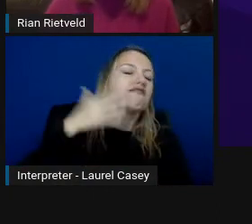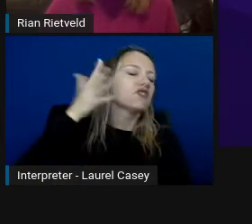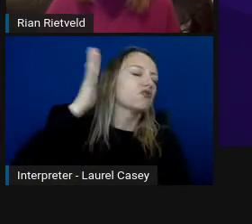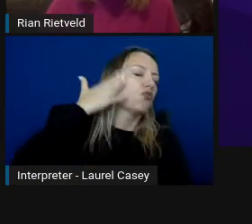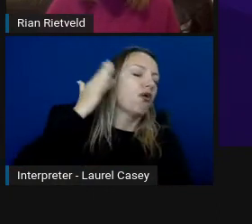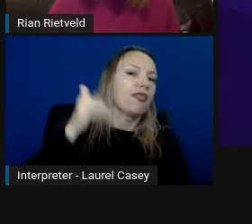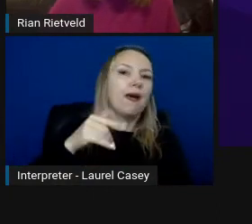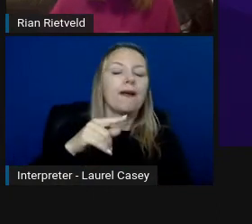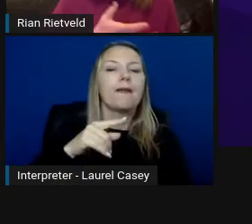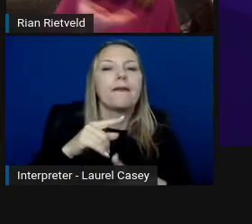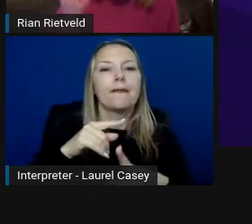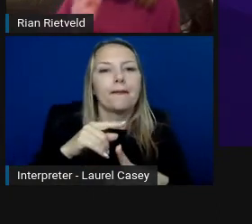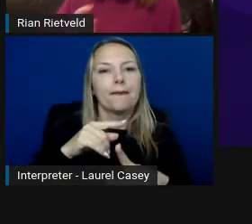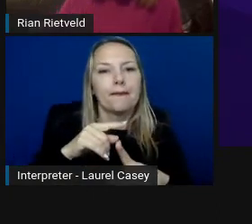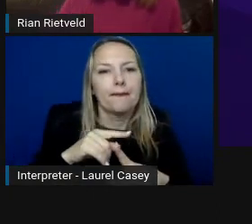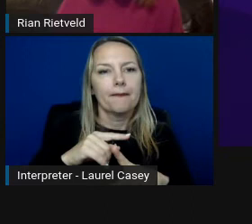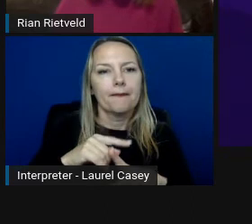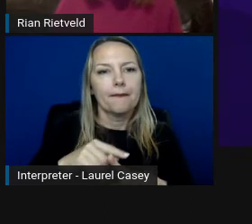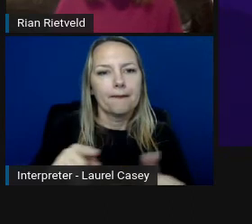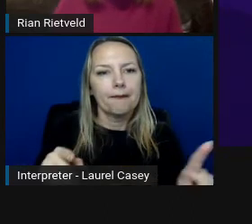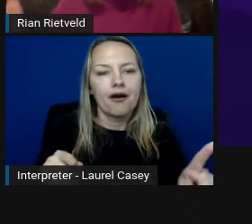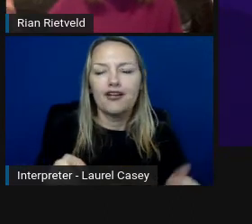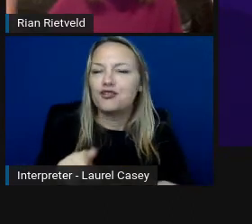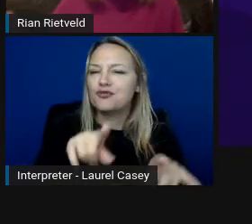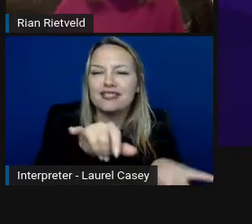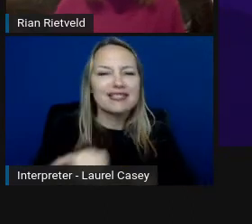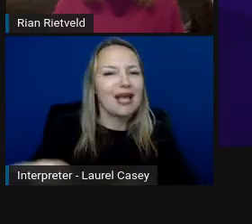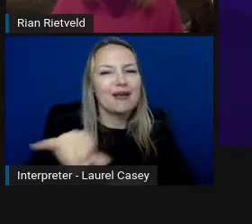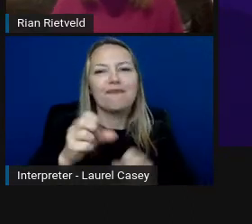like a zillion developers that hear this for the first time.